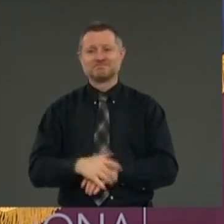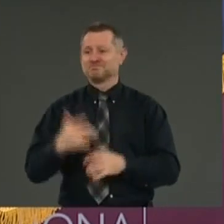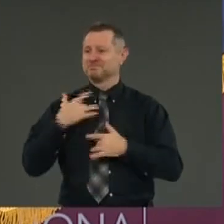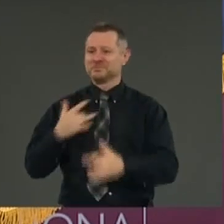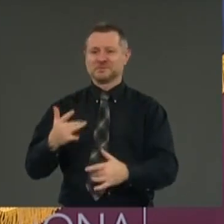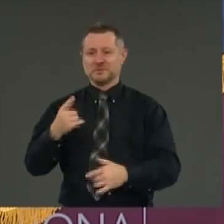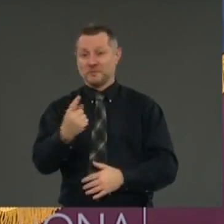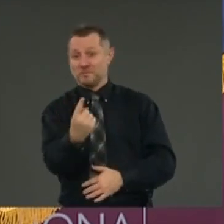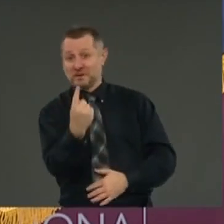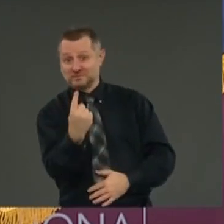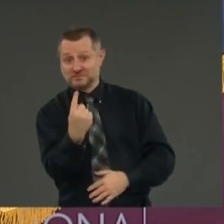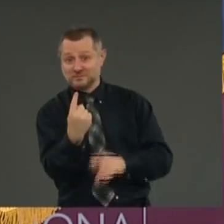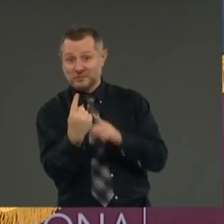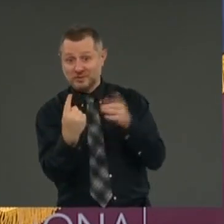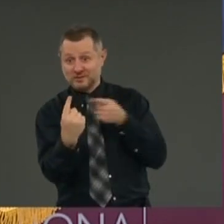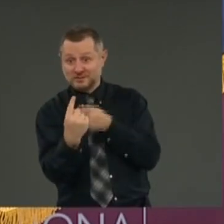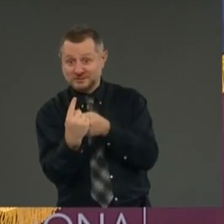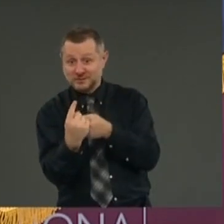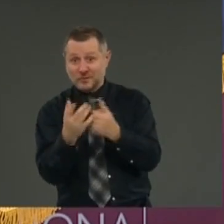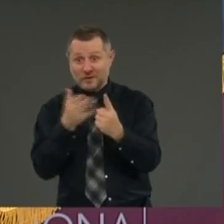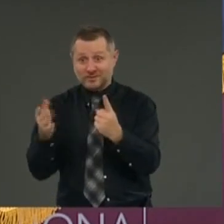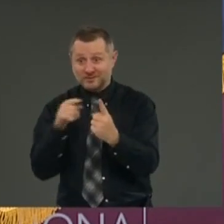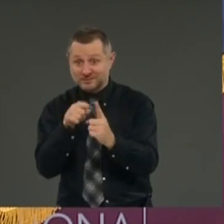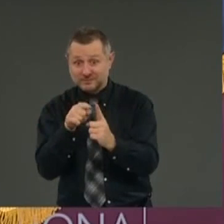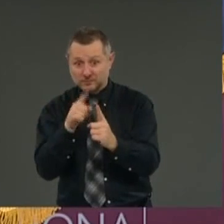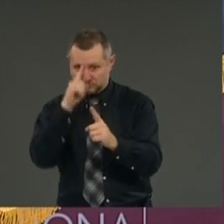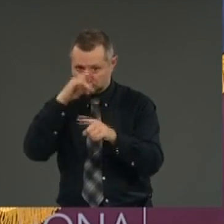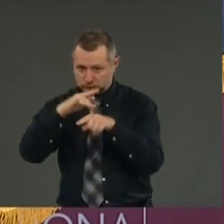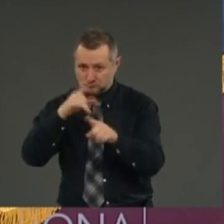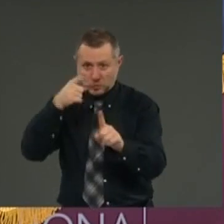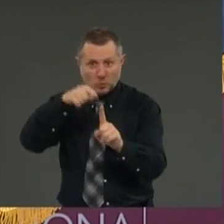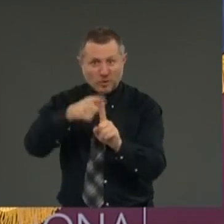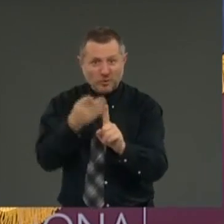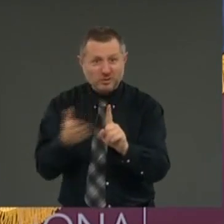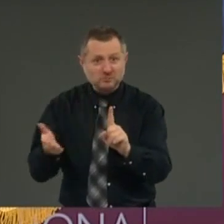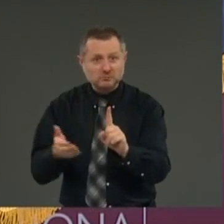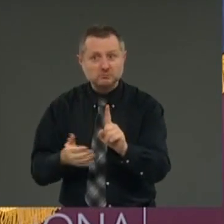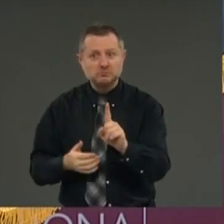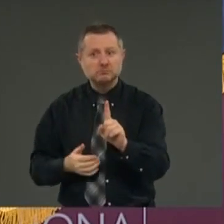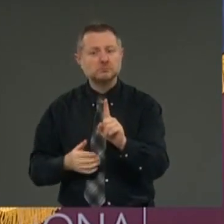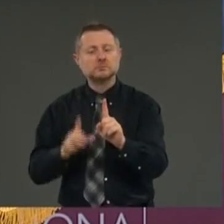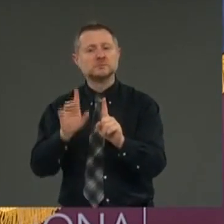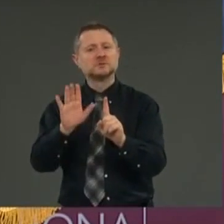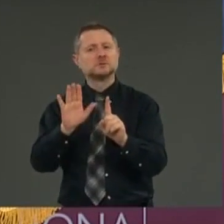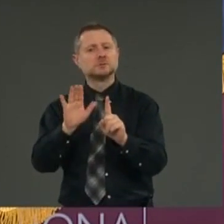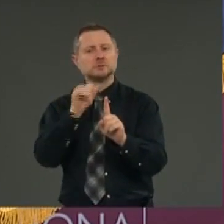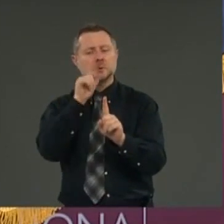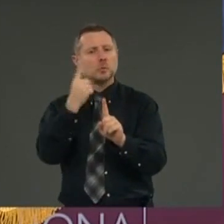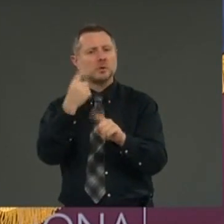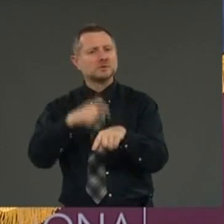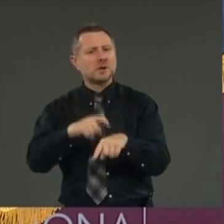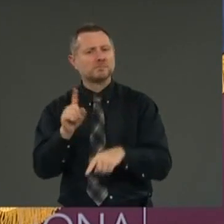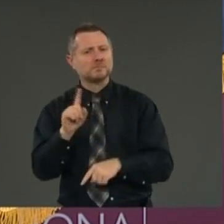LET'S NOT MAKE THE SAME MISTAKE THAT WE TEND TO MAKE WHICH IS WE SEE INCIDENTS. THIS IS AN ISOLATED INCIDENT AND